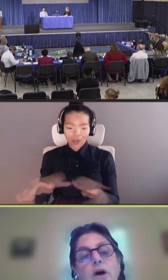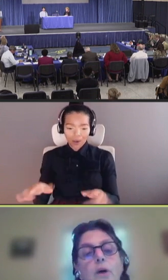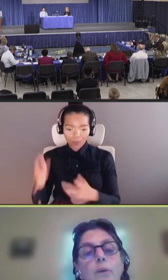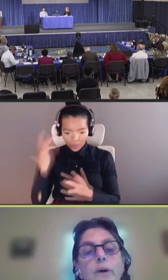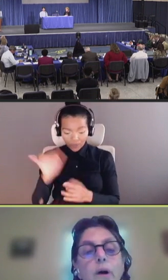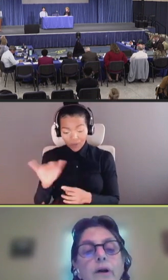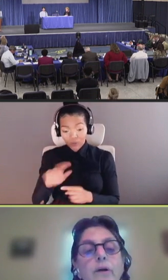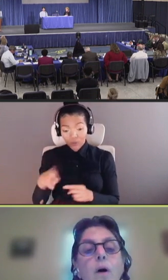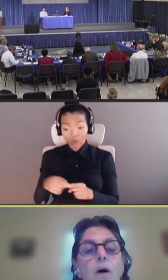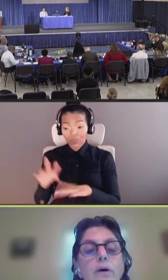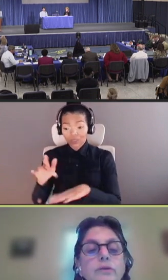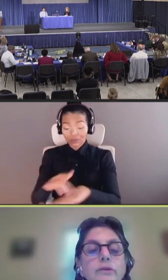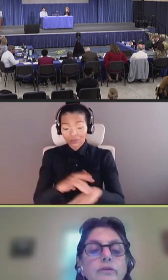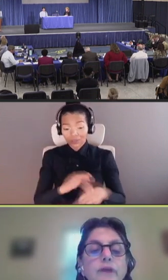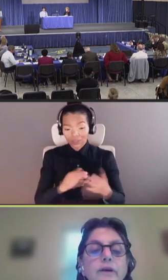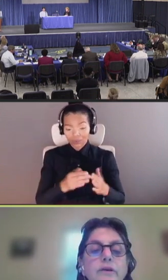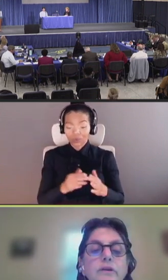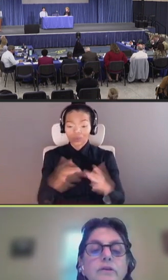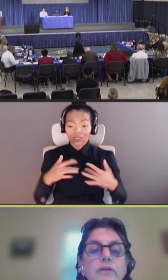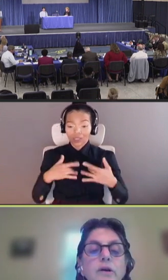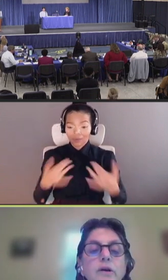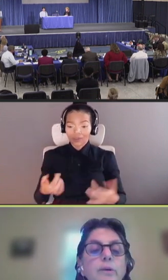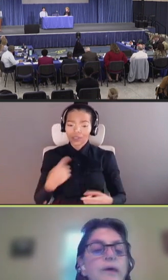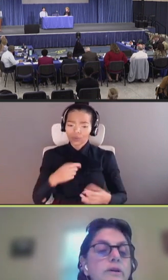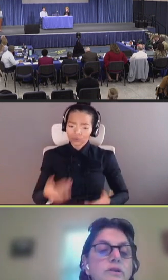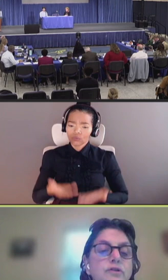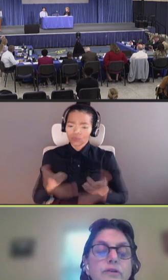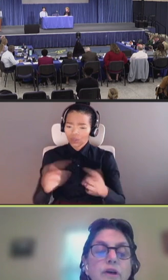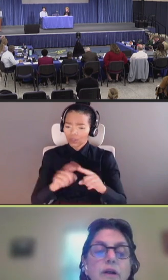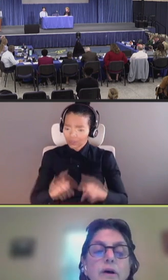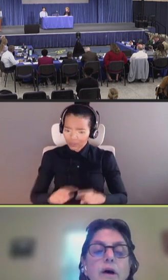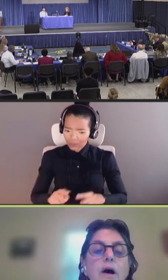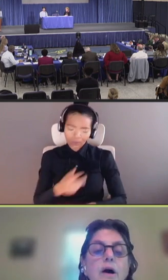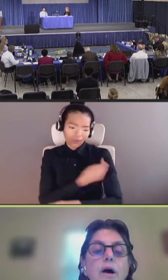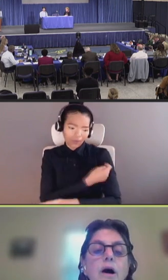we brought all sorts of vaccines that are available, not just varicella,